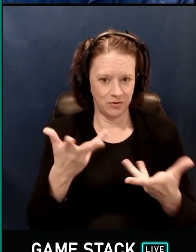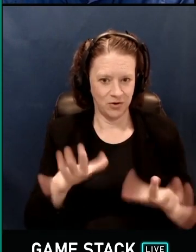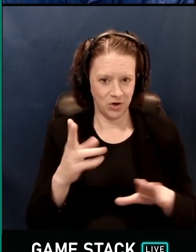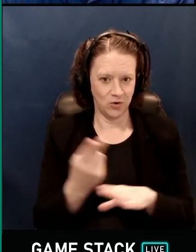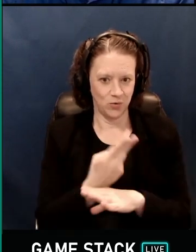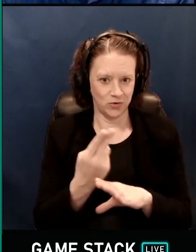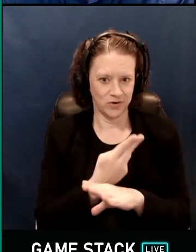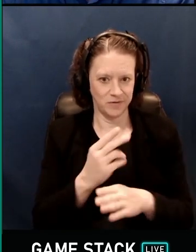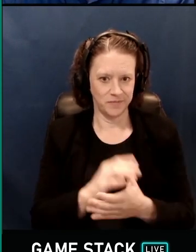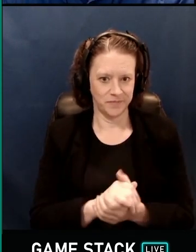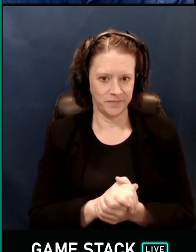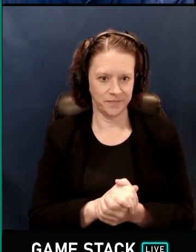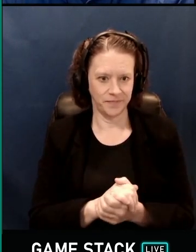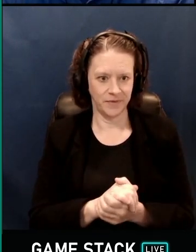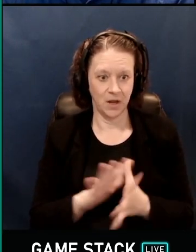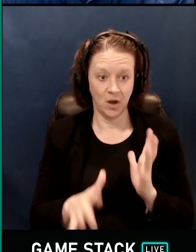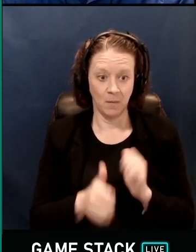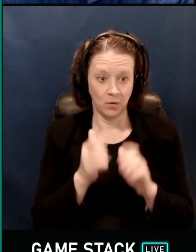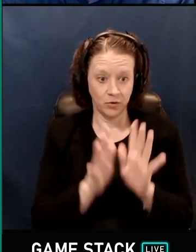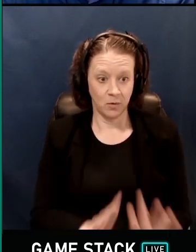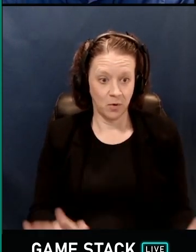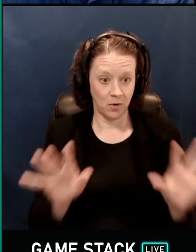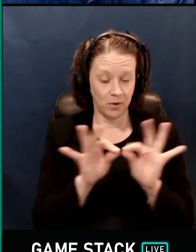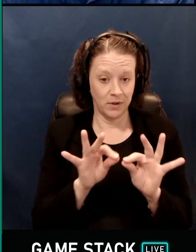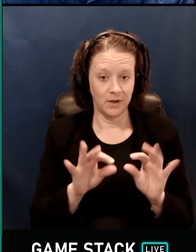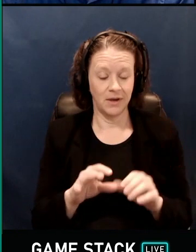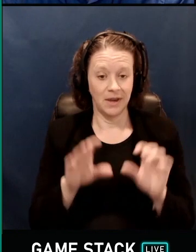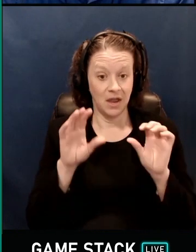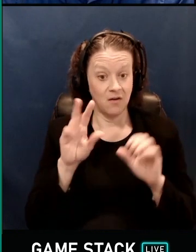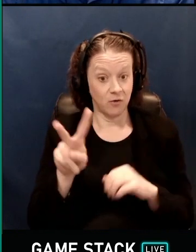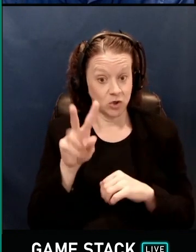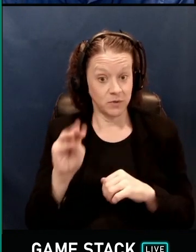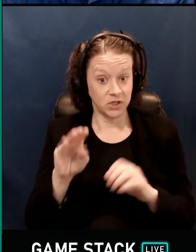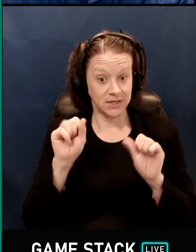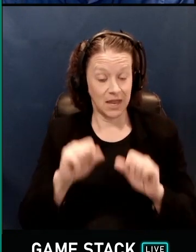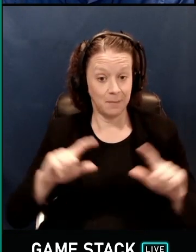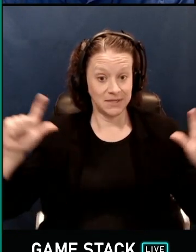Most importantly, virtual machines can be scaled to zero,